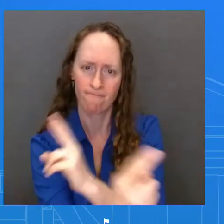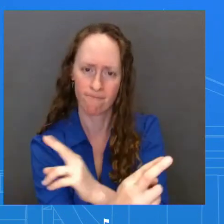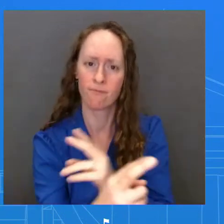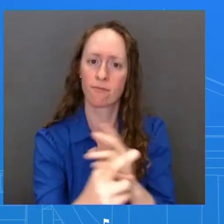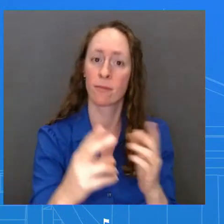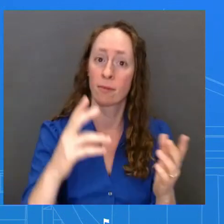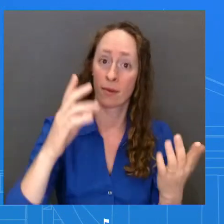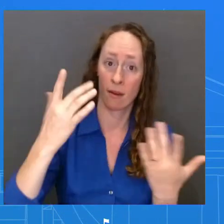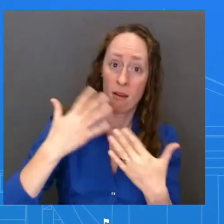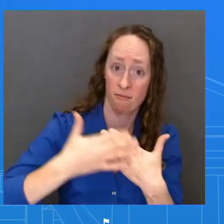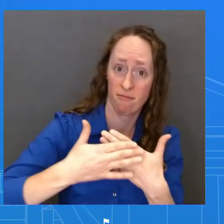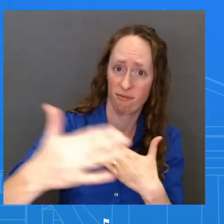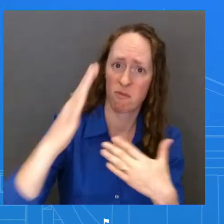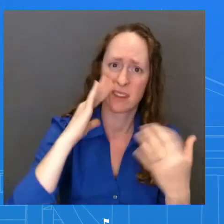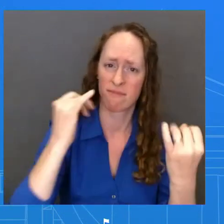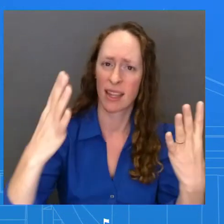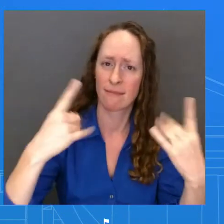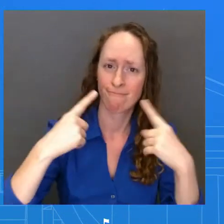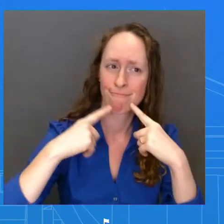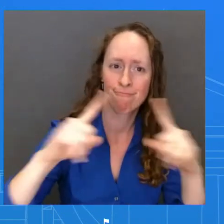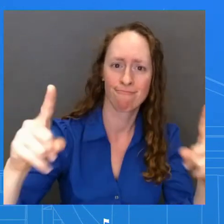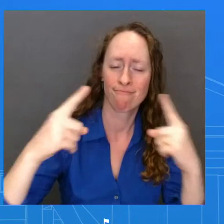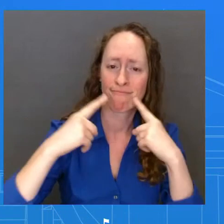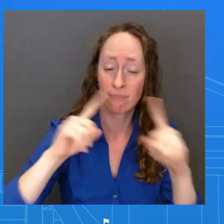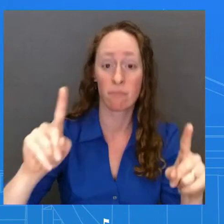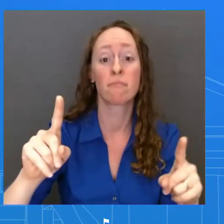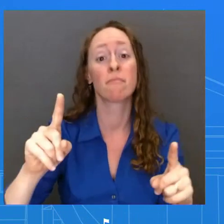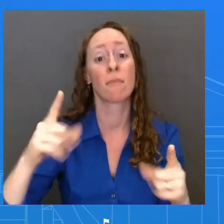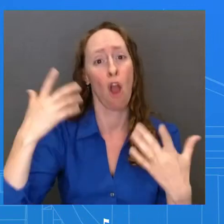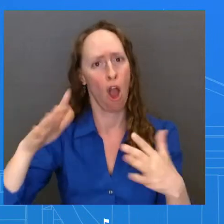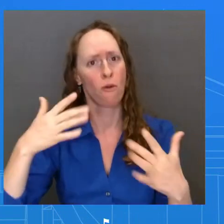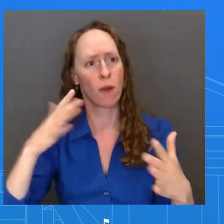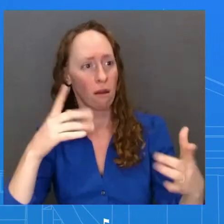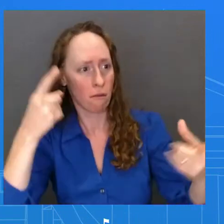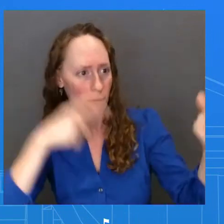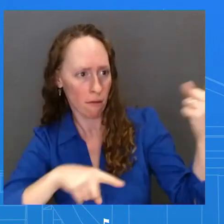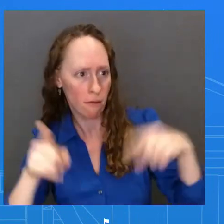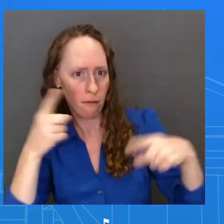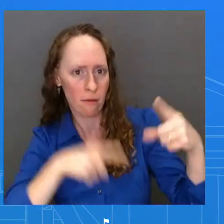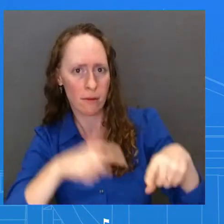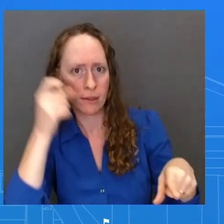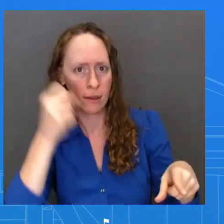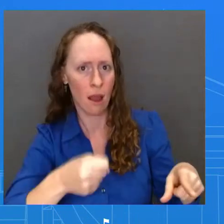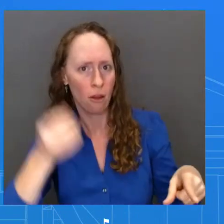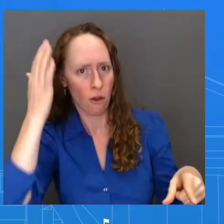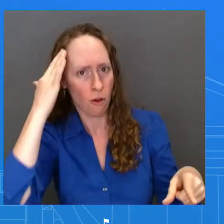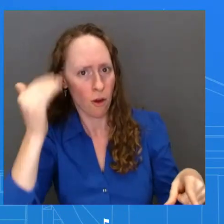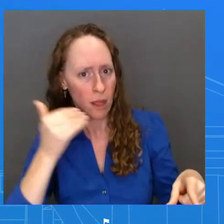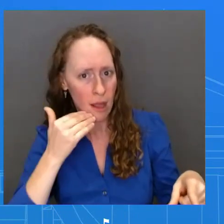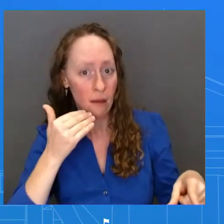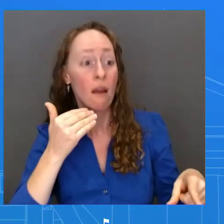the work the U.S. and Japan have done together to support Ukraine and to enhance Japan's defense capabilities.